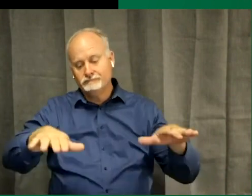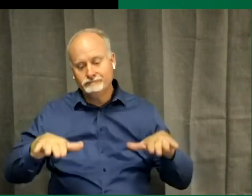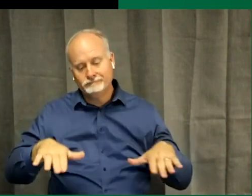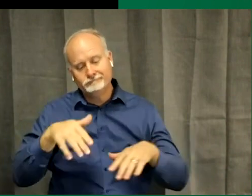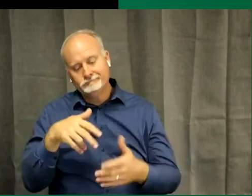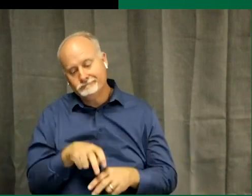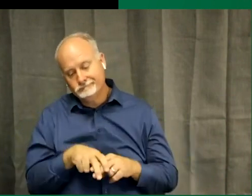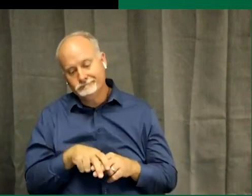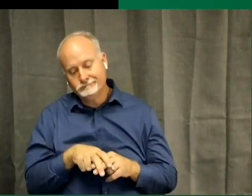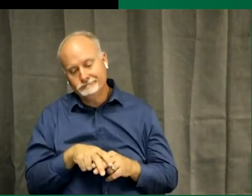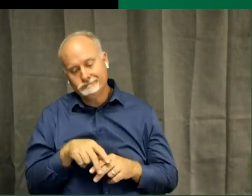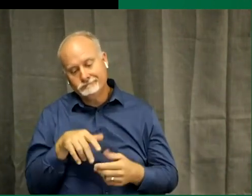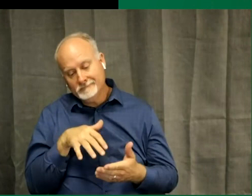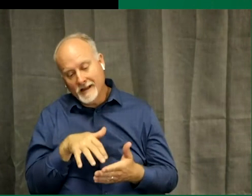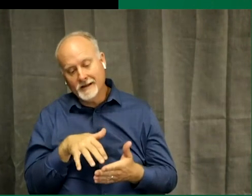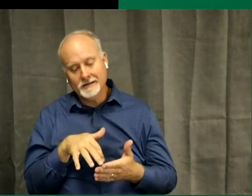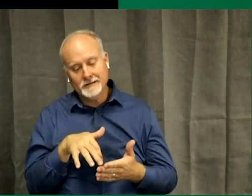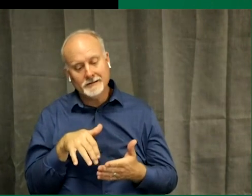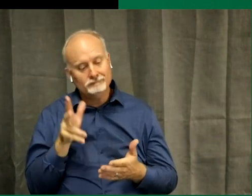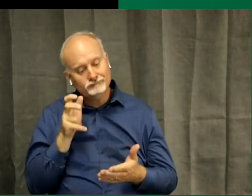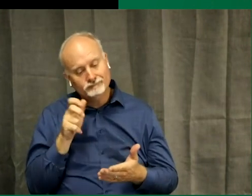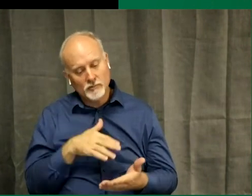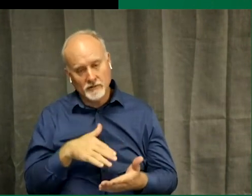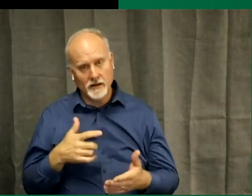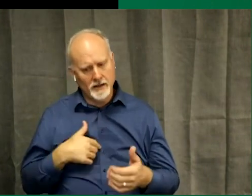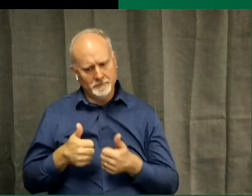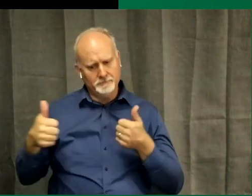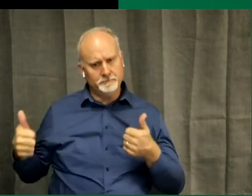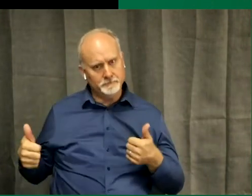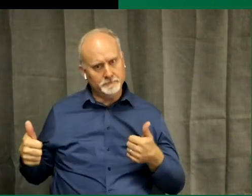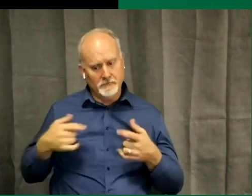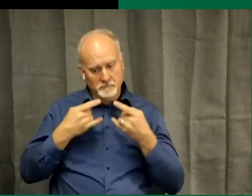music and that way i'm six feet apart from people i have my mask on but i'm still able to kind of